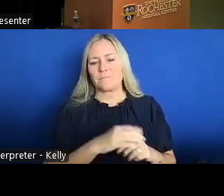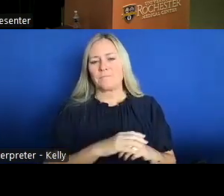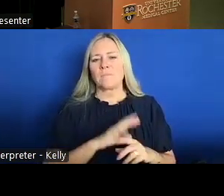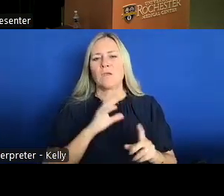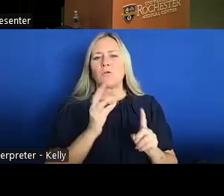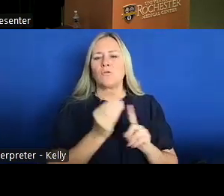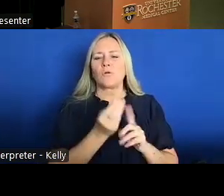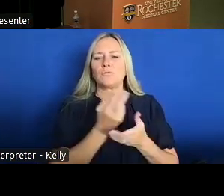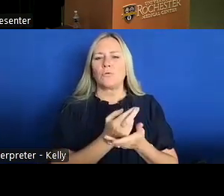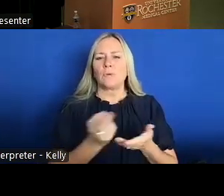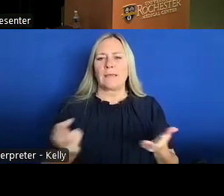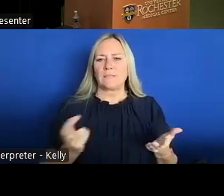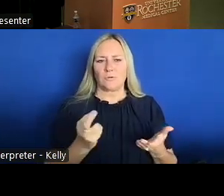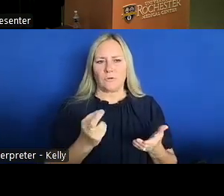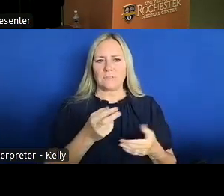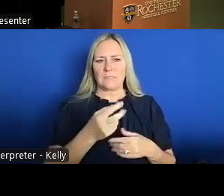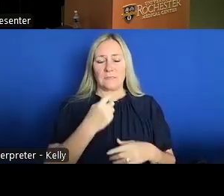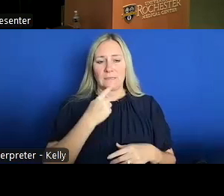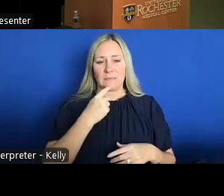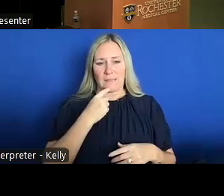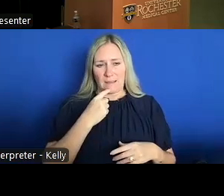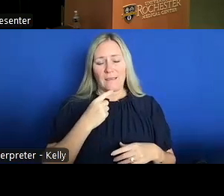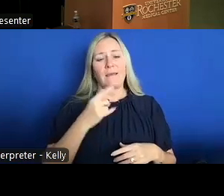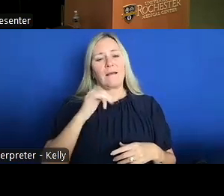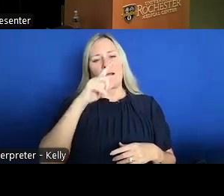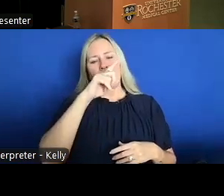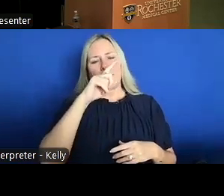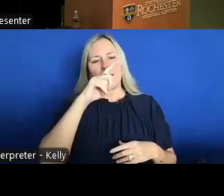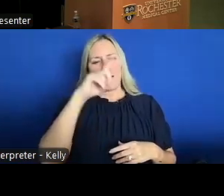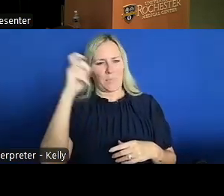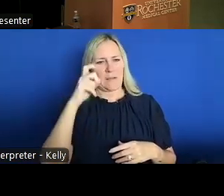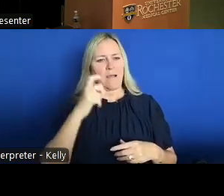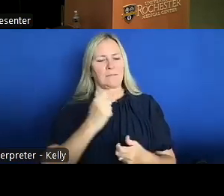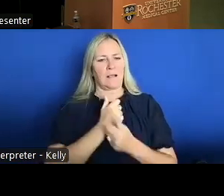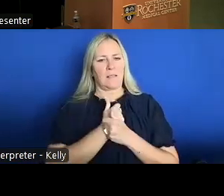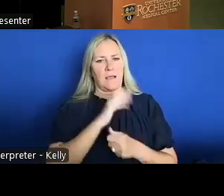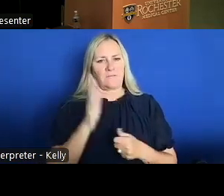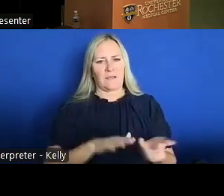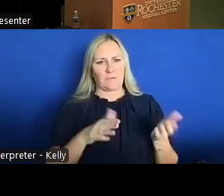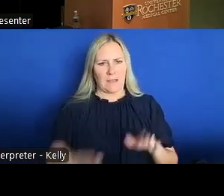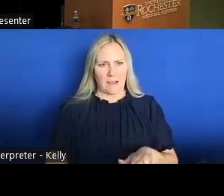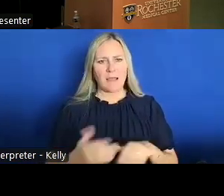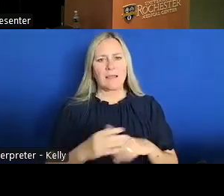the Love Never Dies in Chicago in the uh pilson neighborhood the Latino community um uh The Day